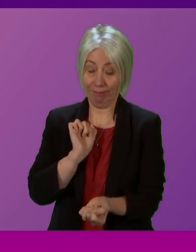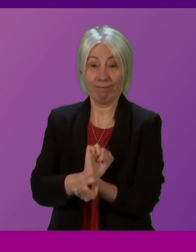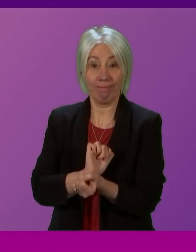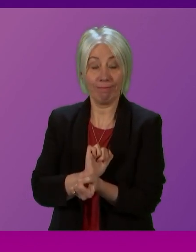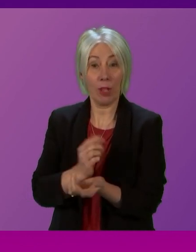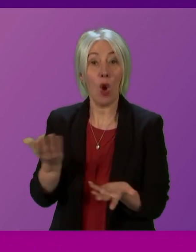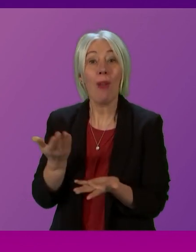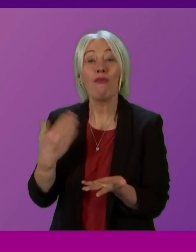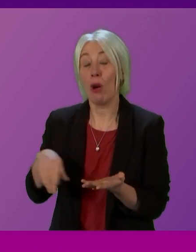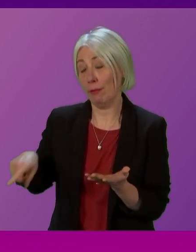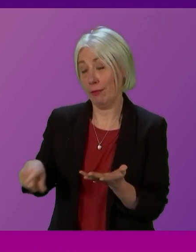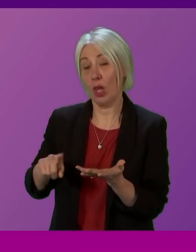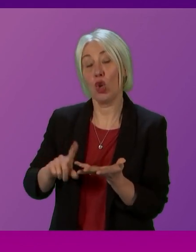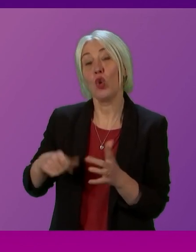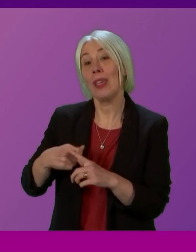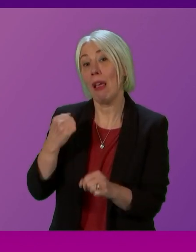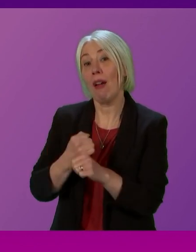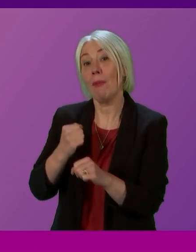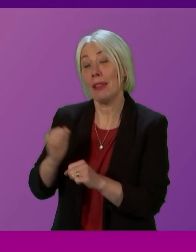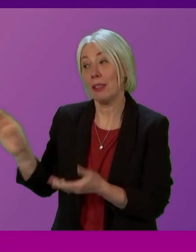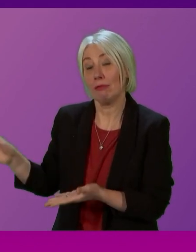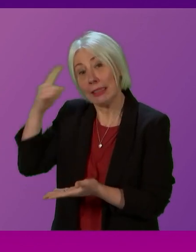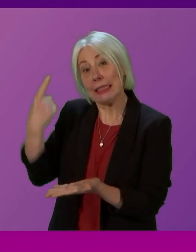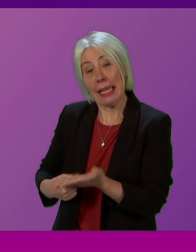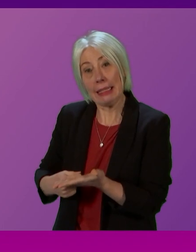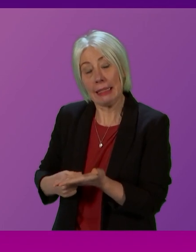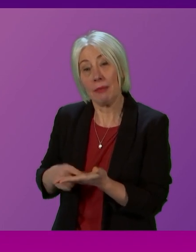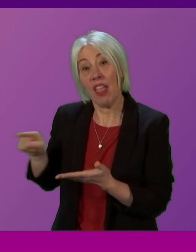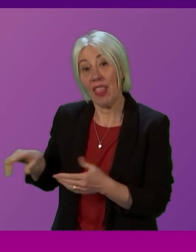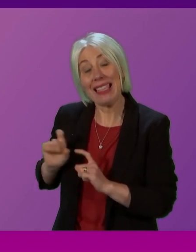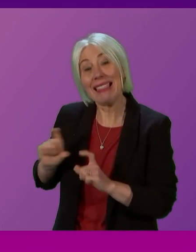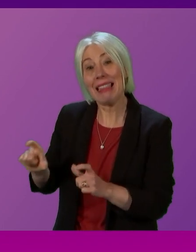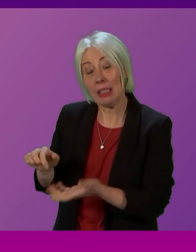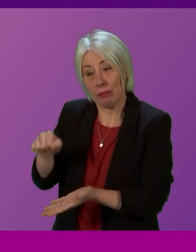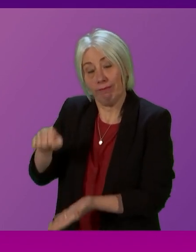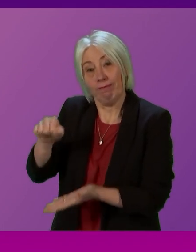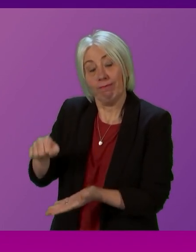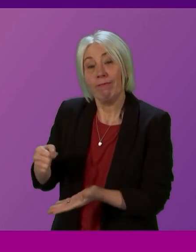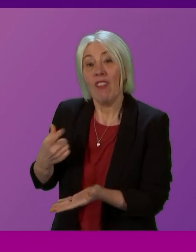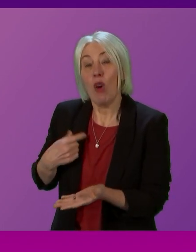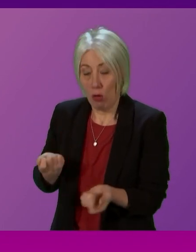by decisions that are taken by UK Governments, which still hold most of the financial levers,